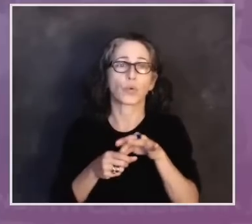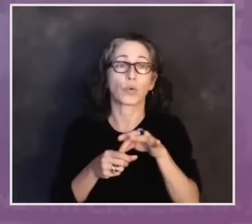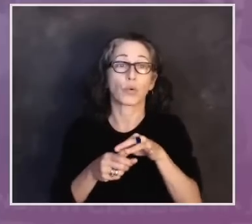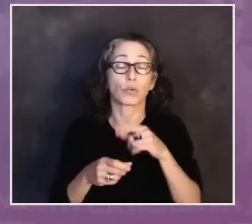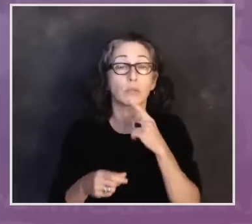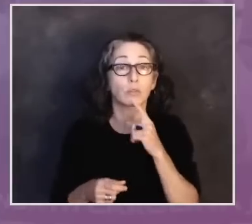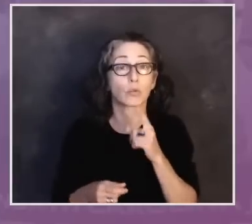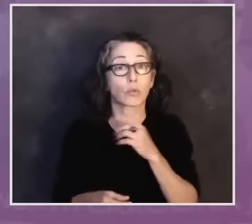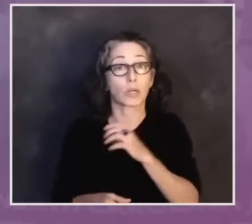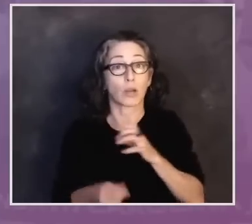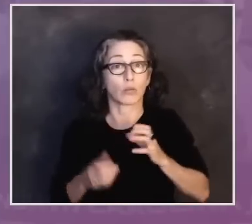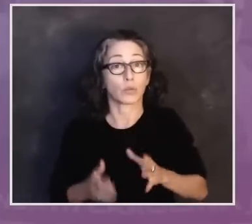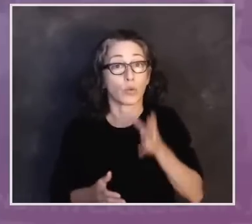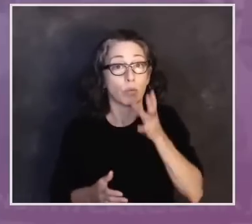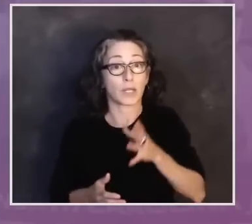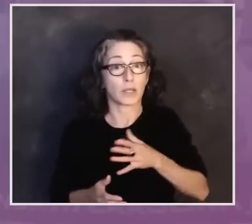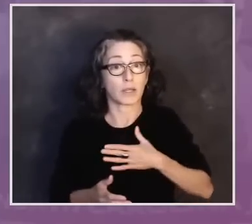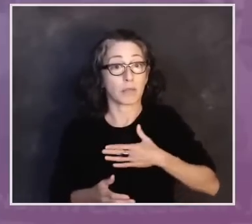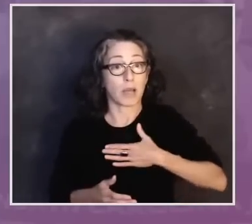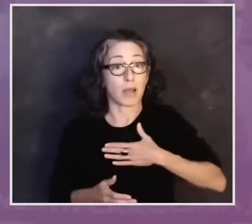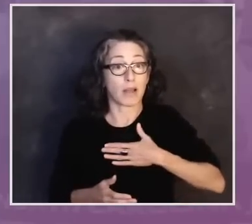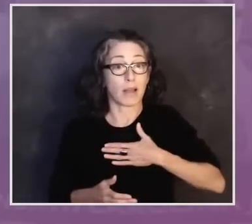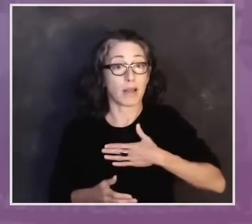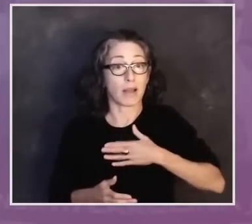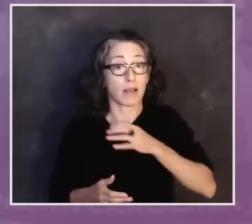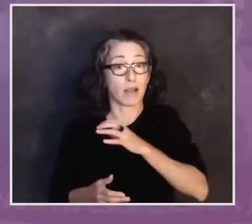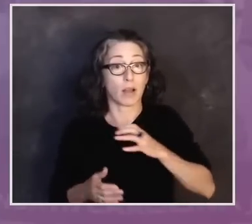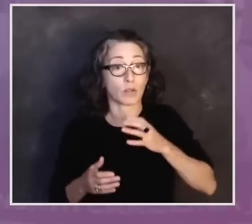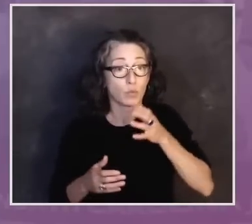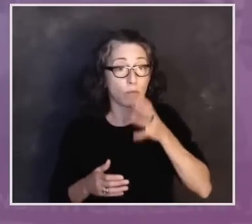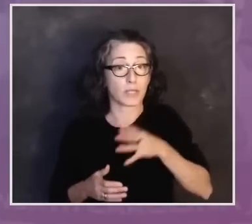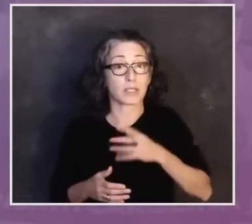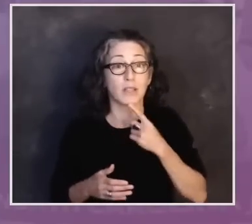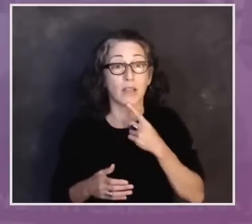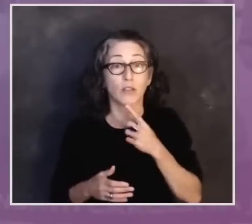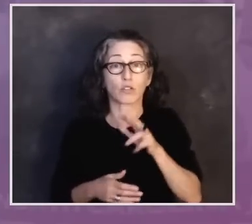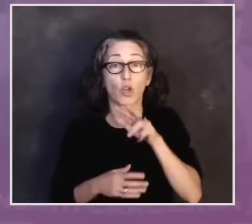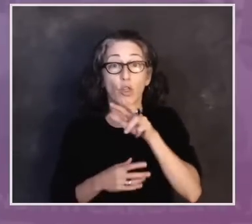LET'S START TAKING ADVANTAGE OF THIS EARLY VOTING.